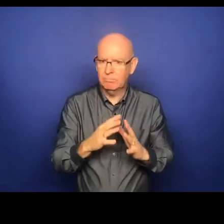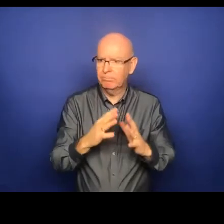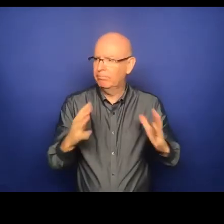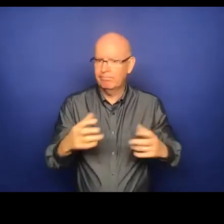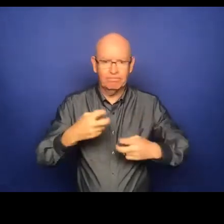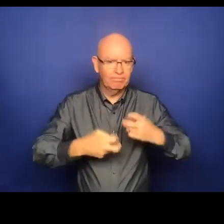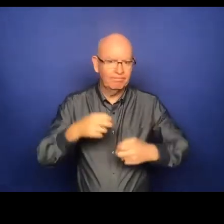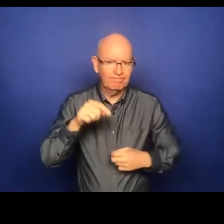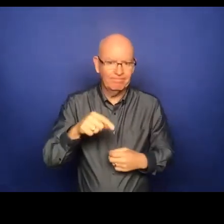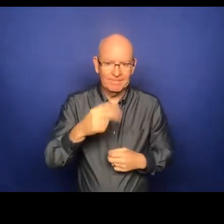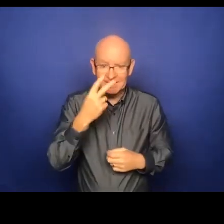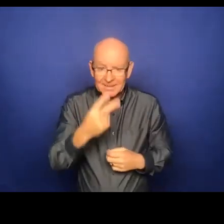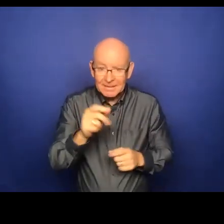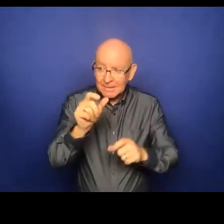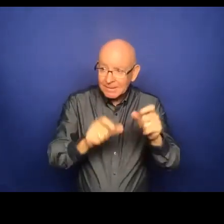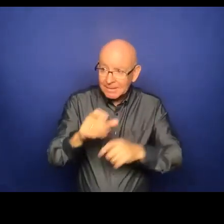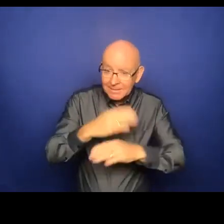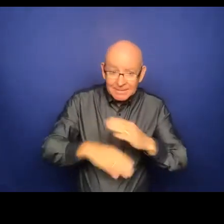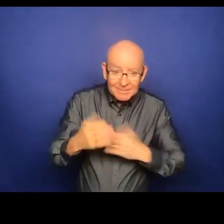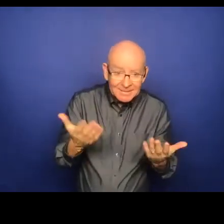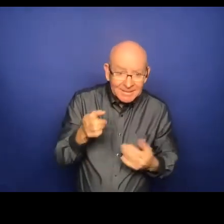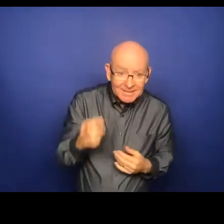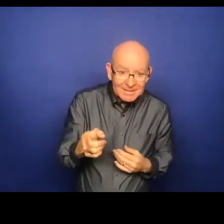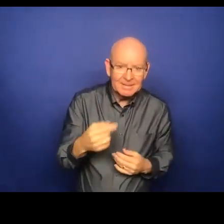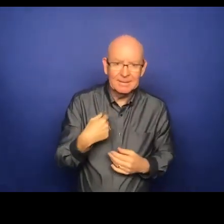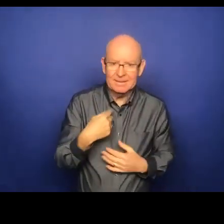shortcomings on that evolution in different